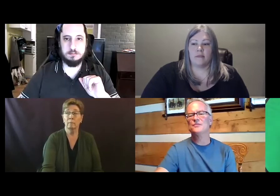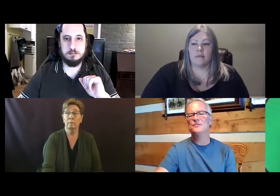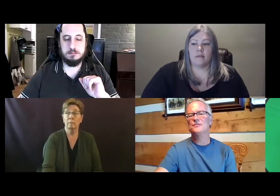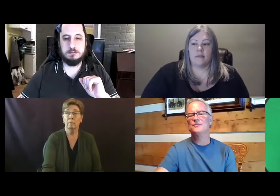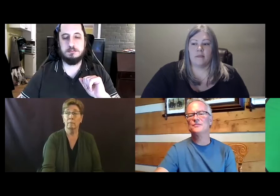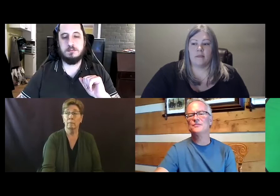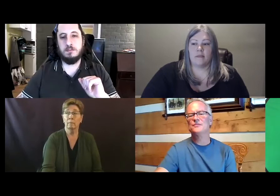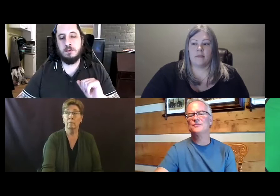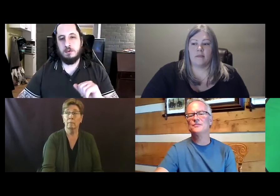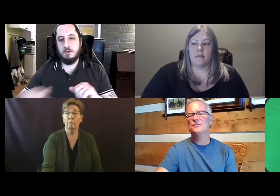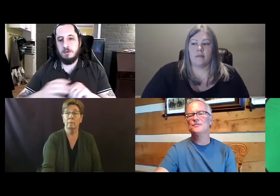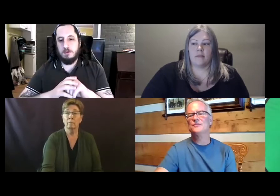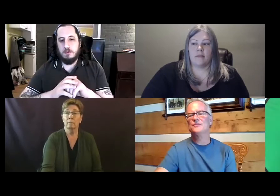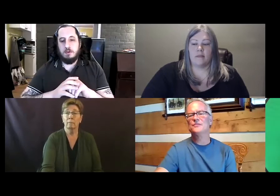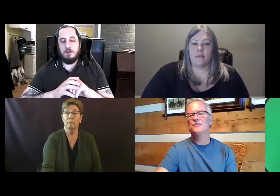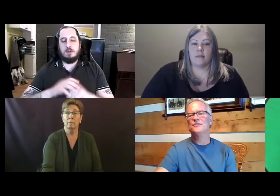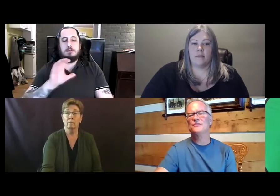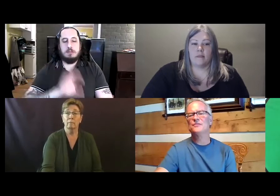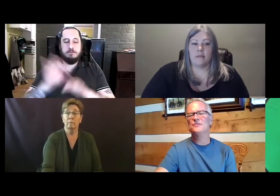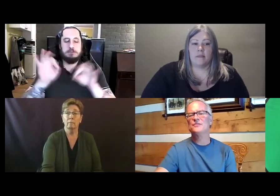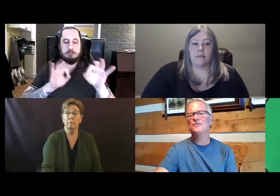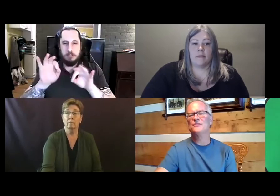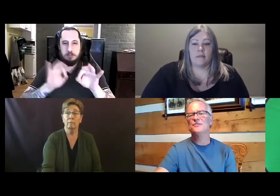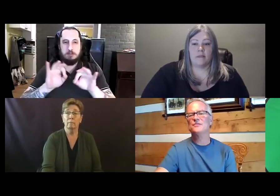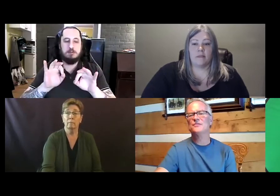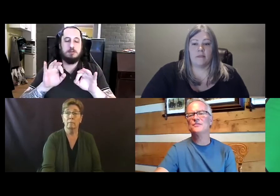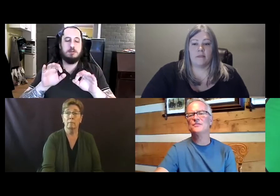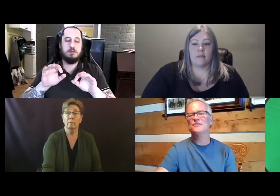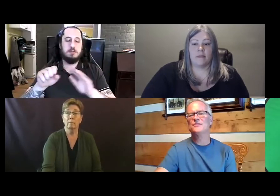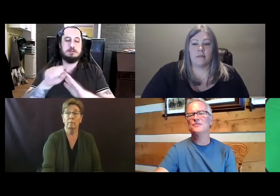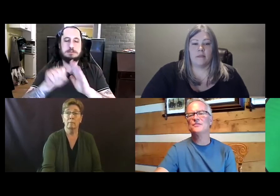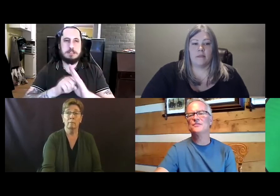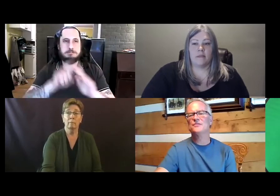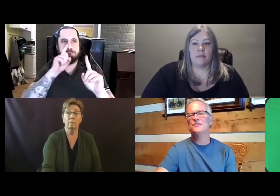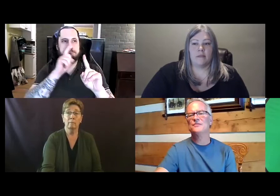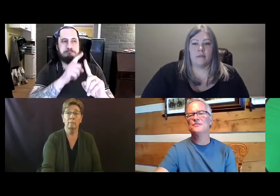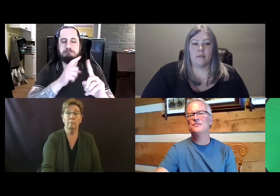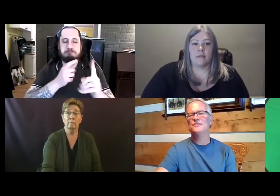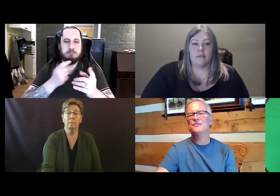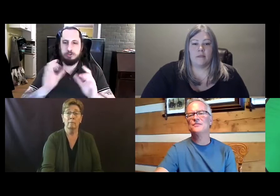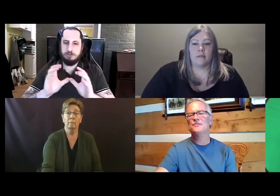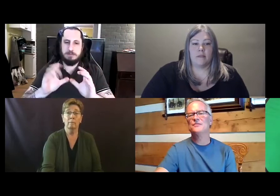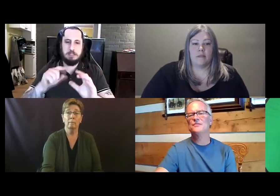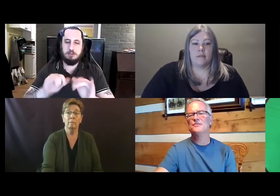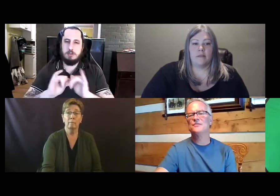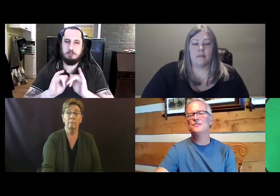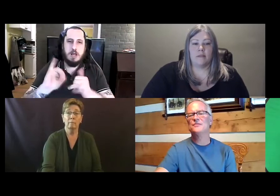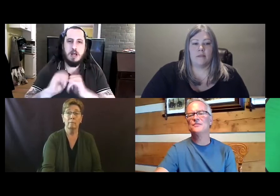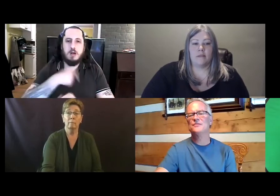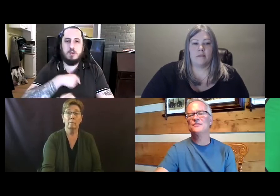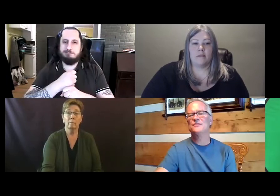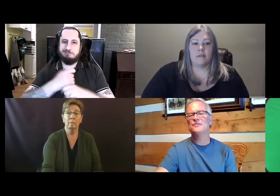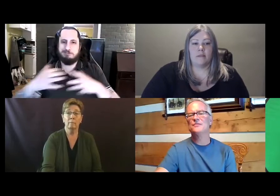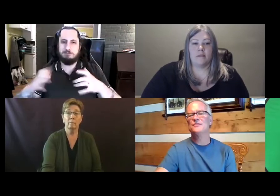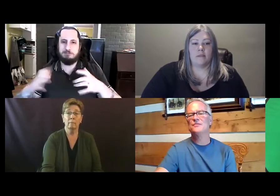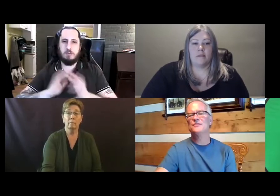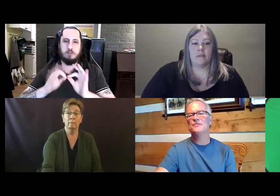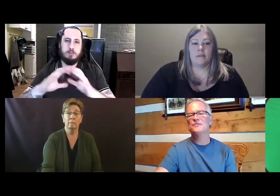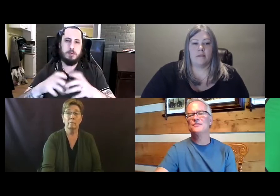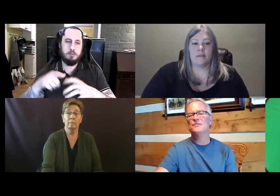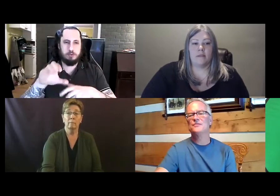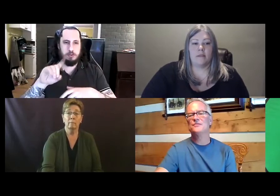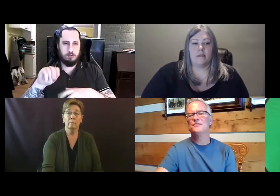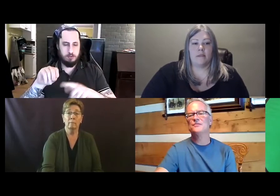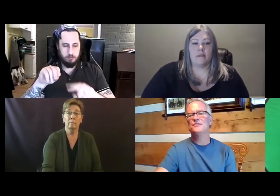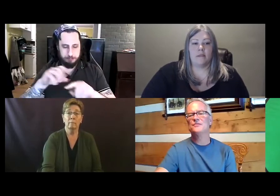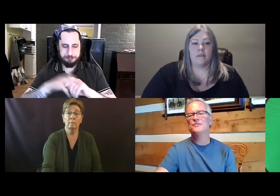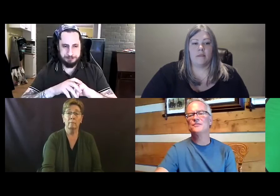As Cliff explained, the State's goal was to talk about the certification issue and how